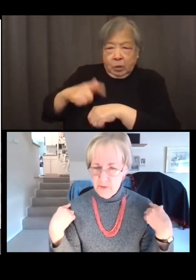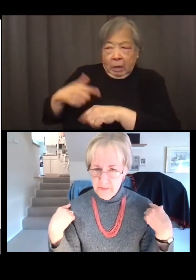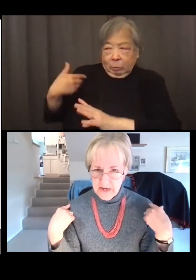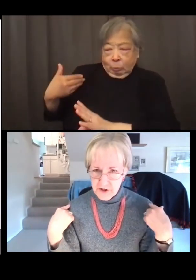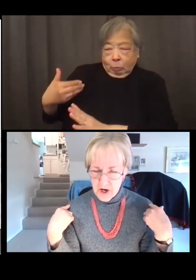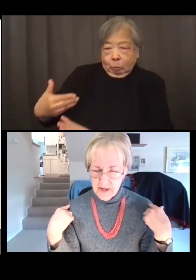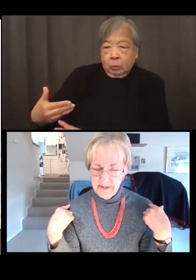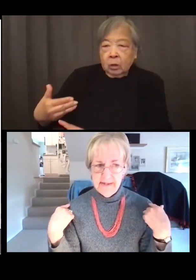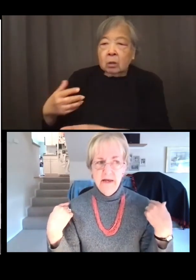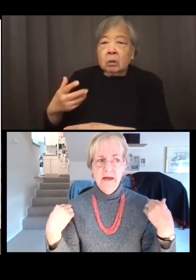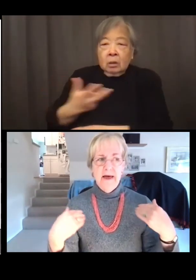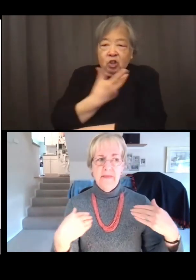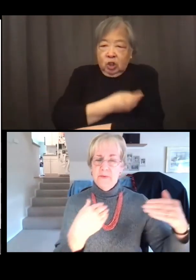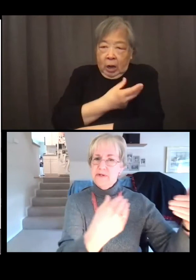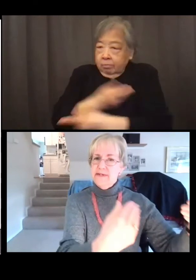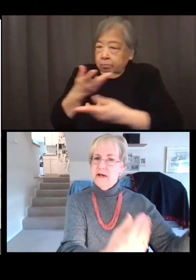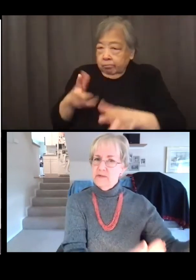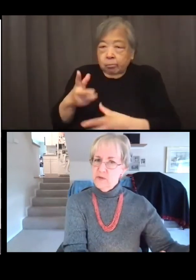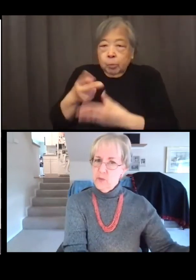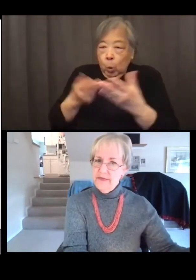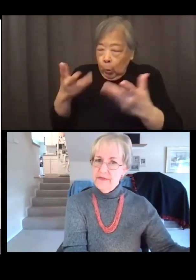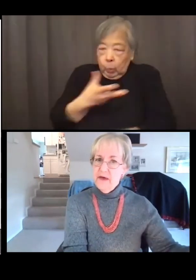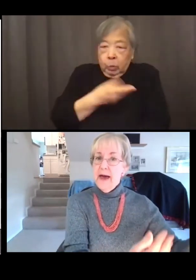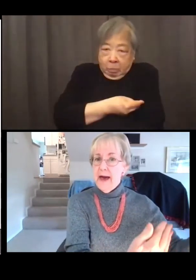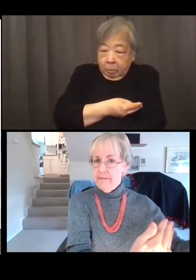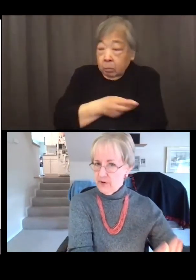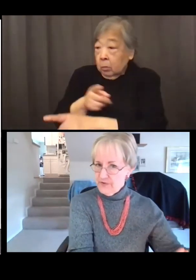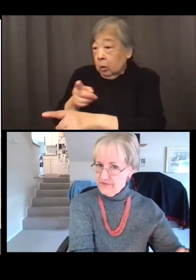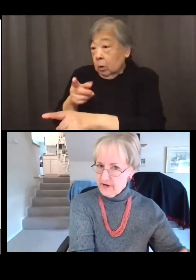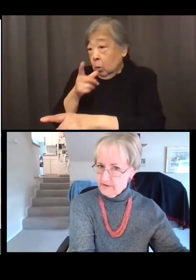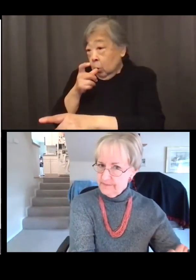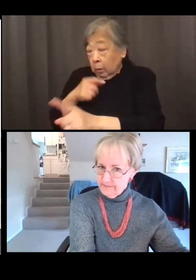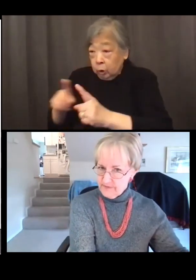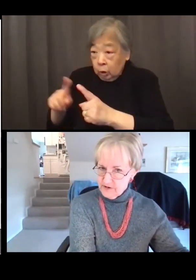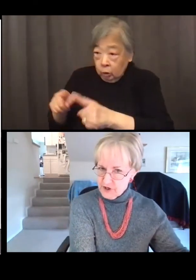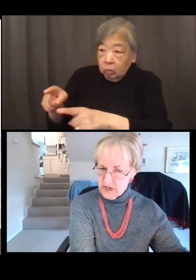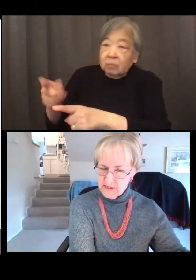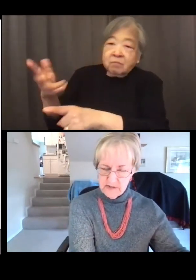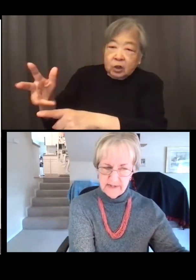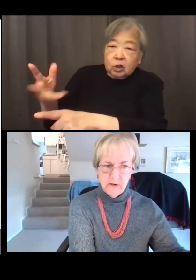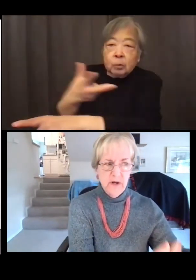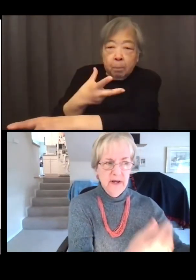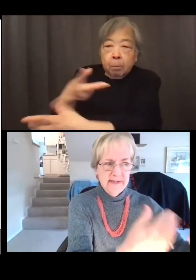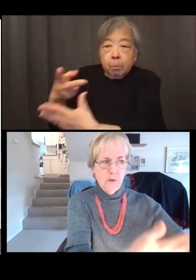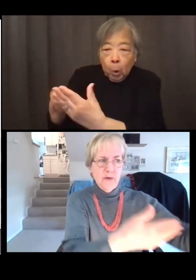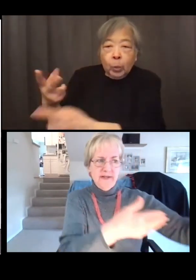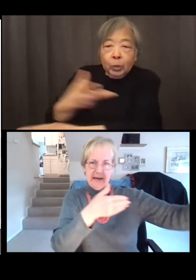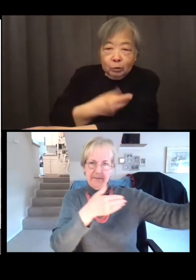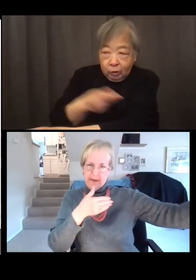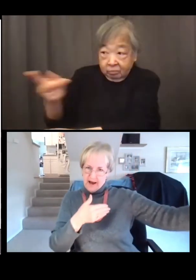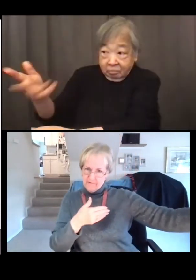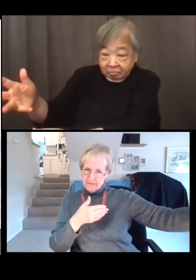of my shots the person I was with had both of their shots also so we step back from each